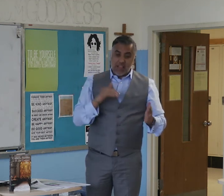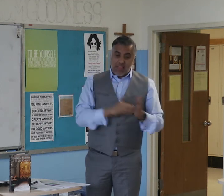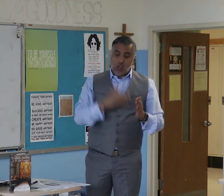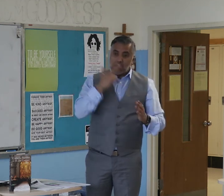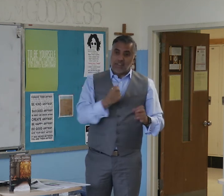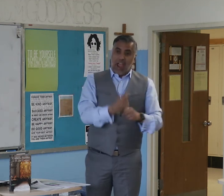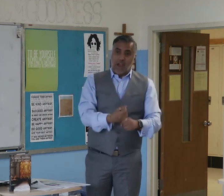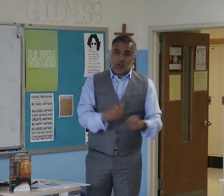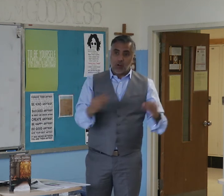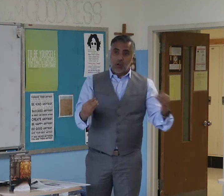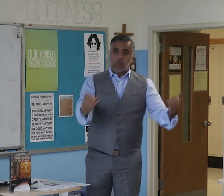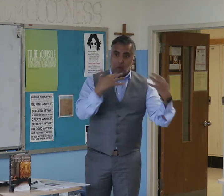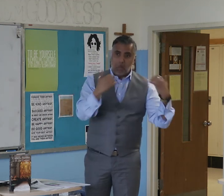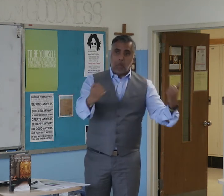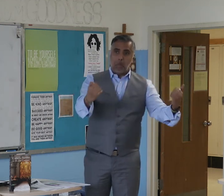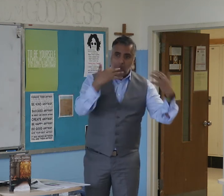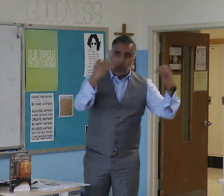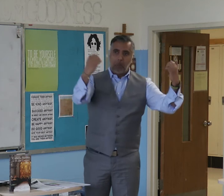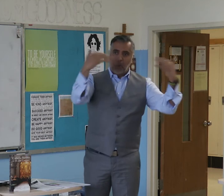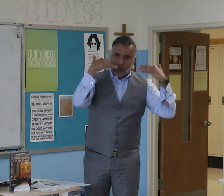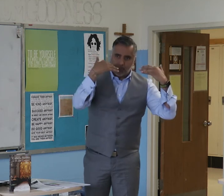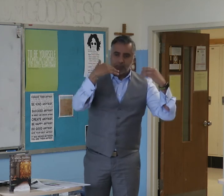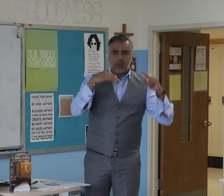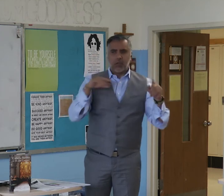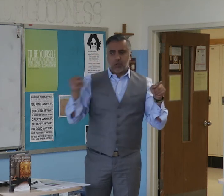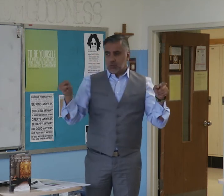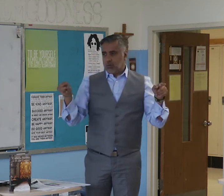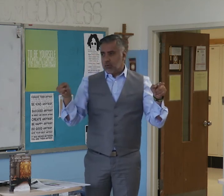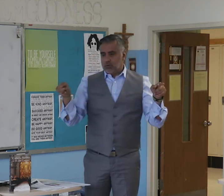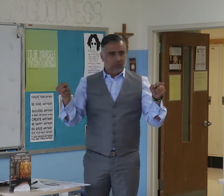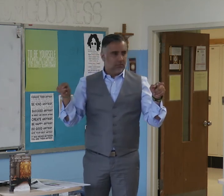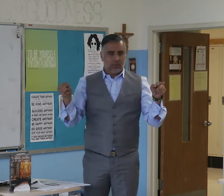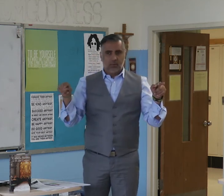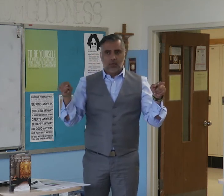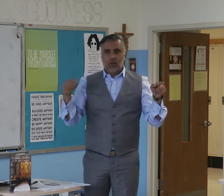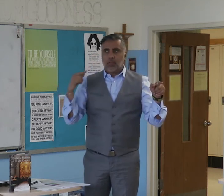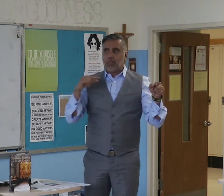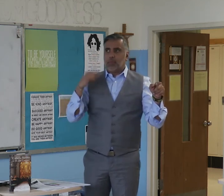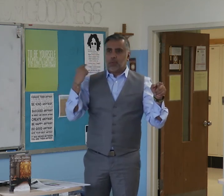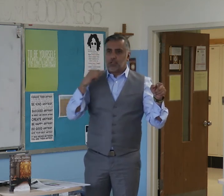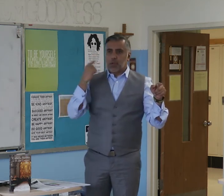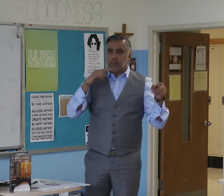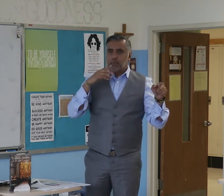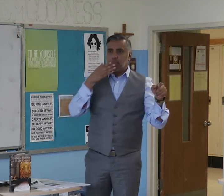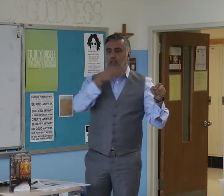year, non-stop. The, you know, clergy, the bishop, the pastoral leadership there,